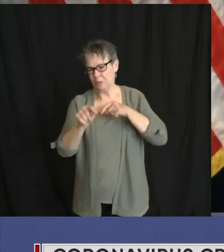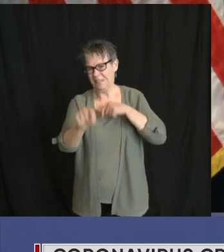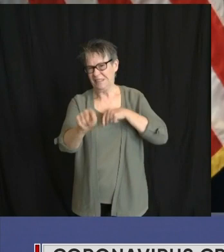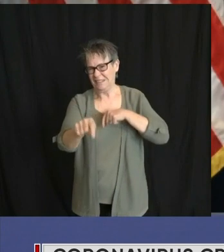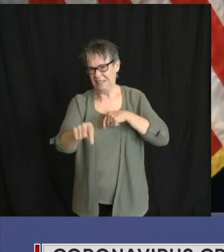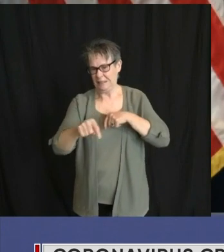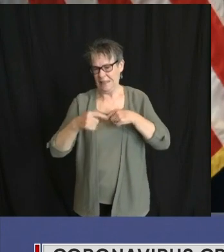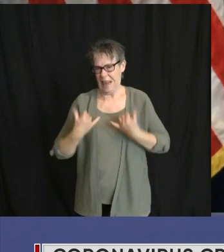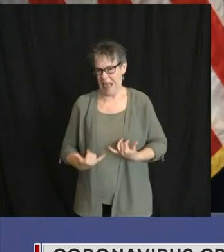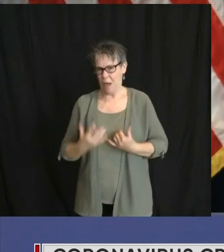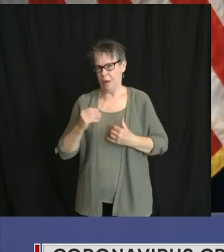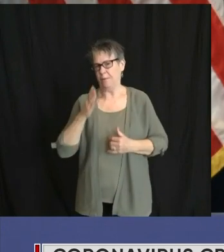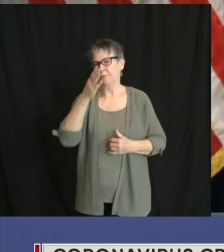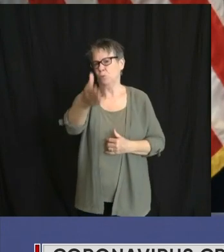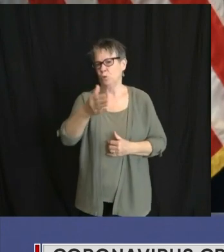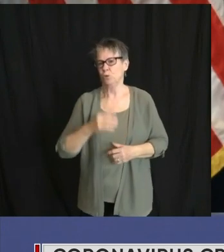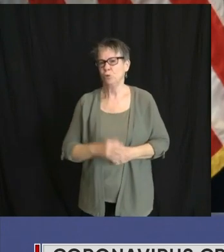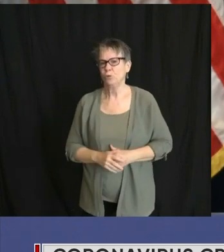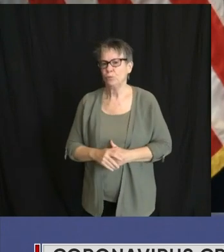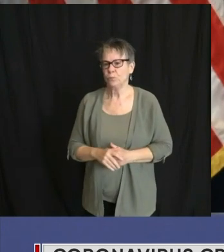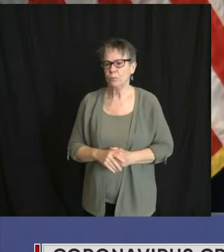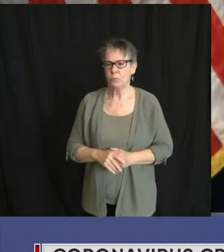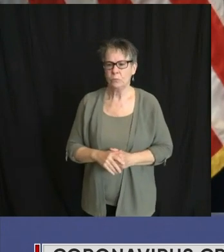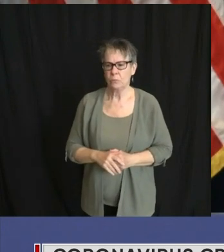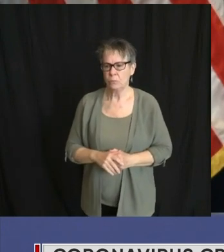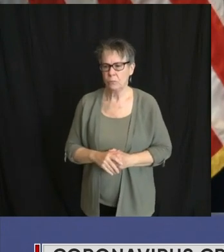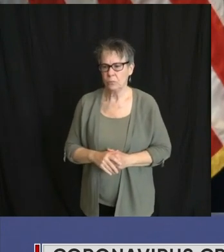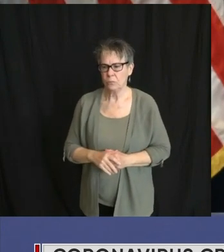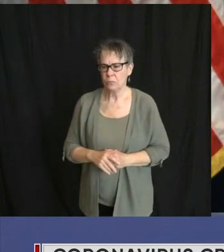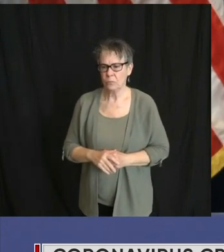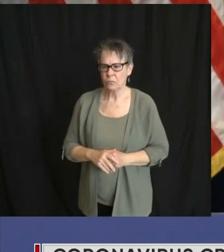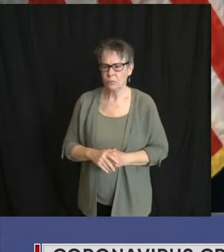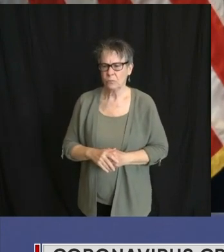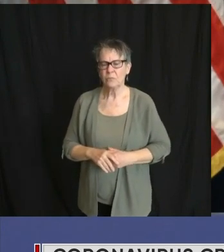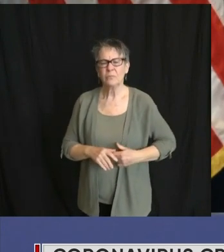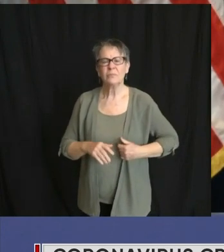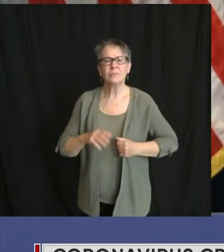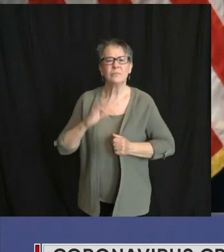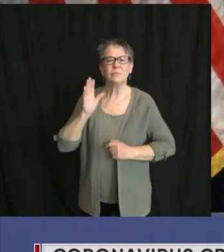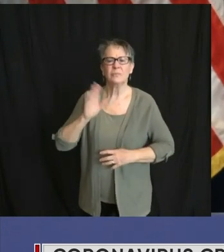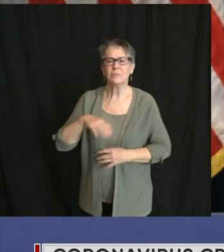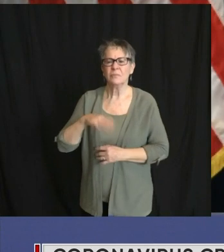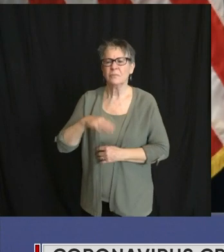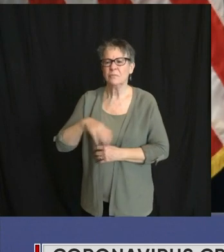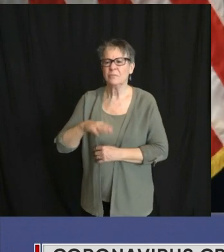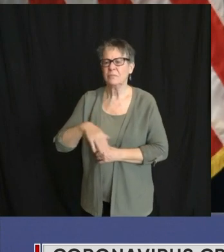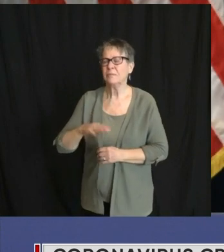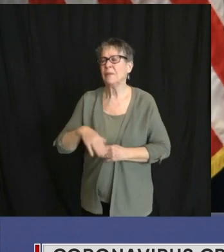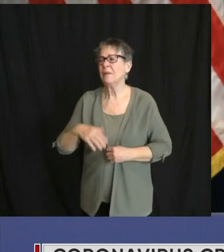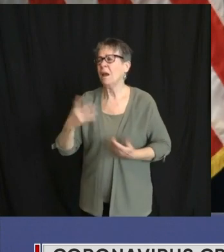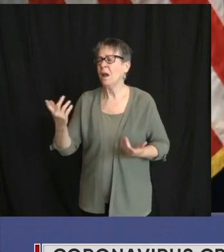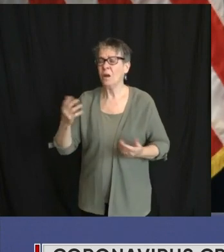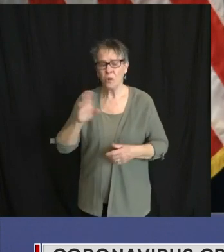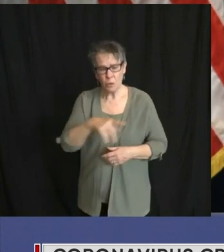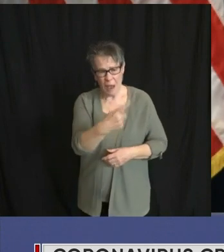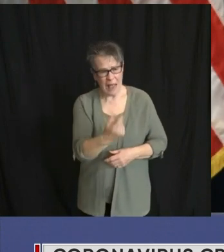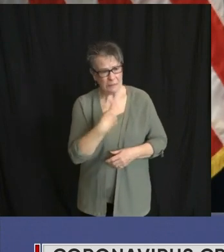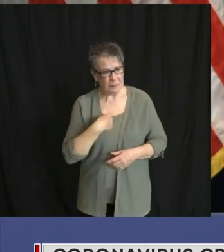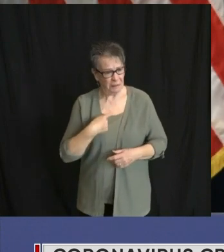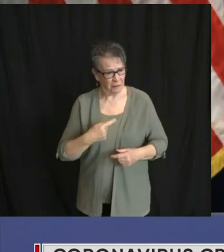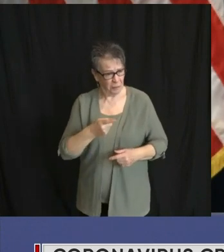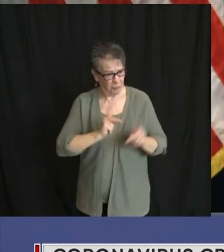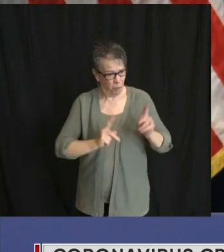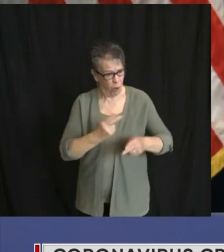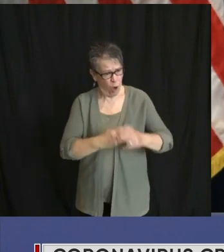LITERALLY, I HAVE A THICK SKIN.